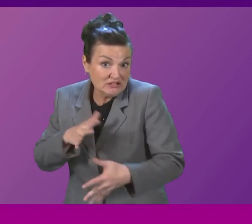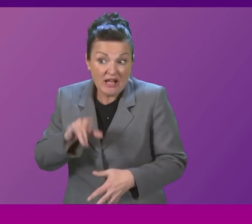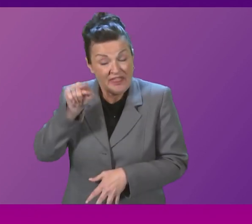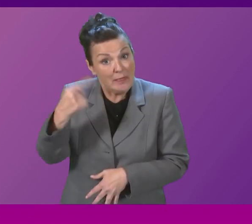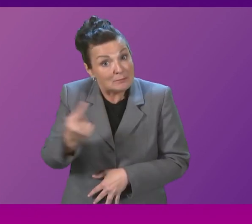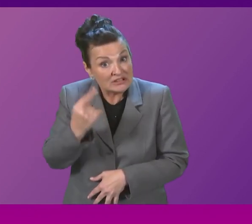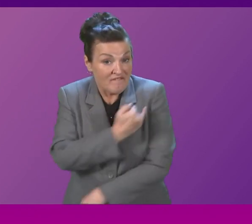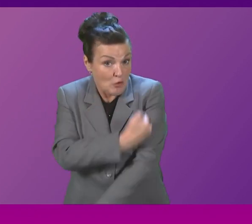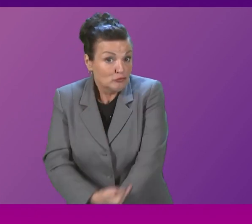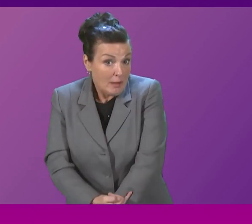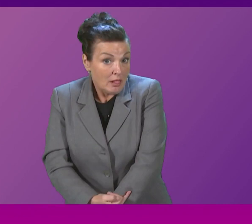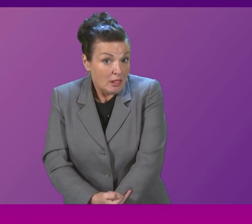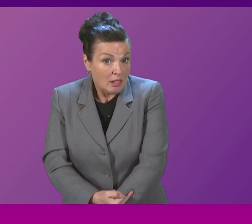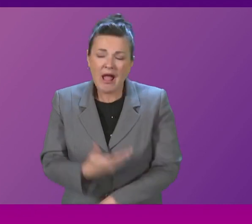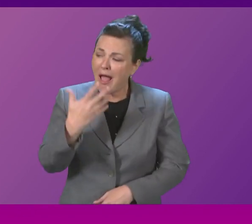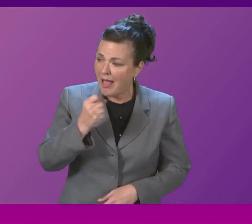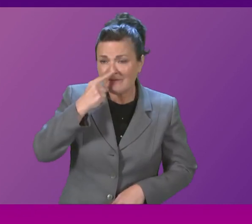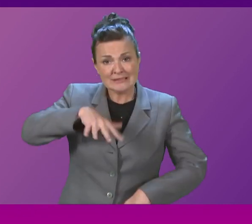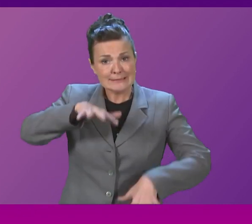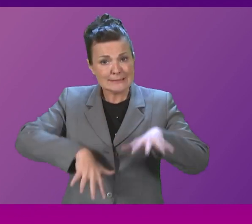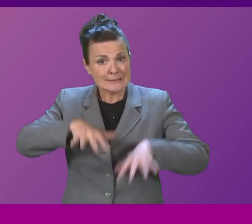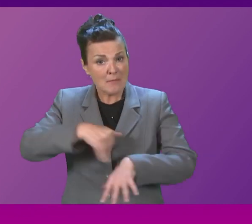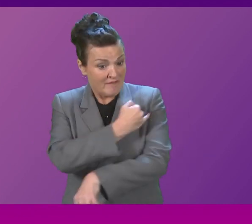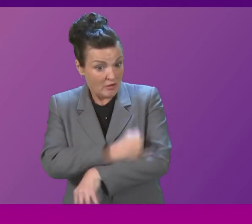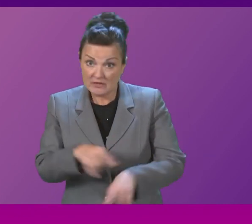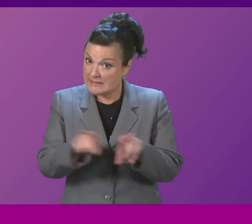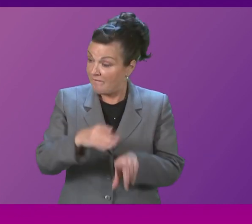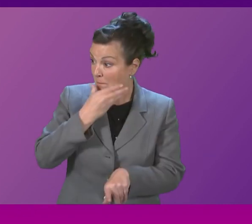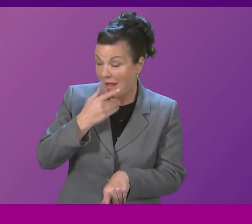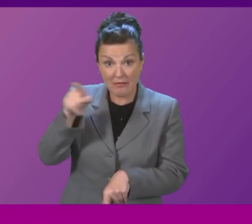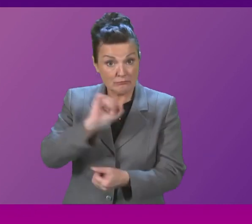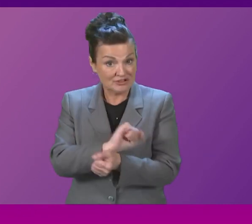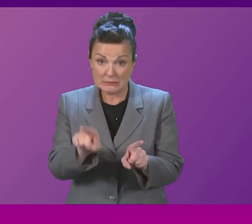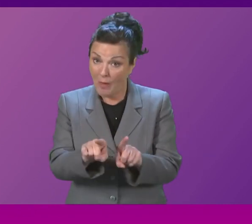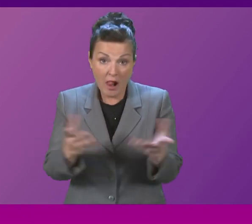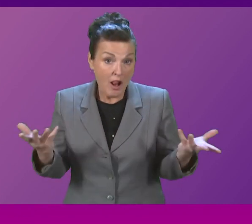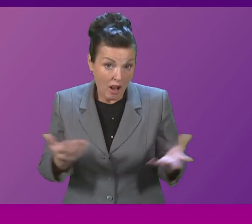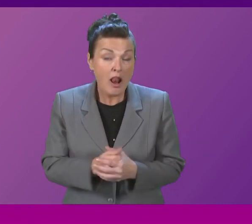There are similar vulnerabilities for many men who are in prison as well, but we are,